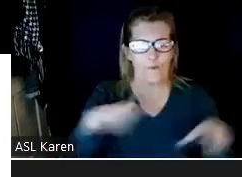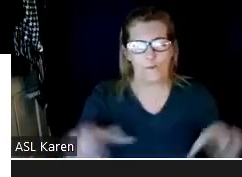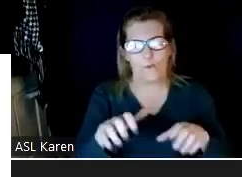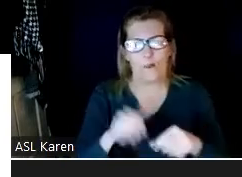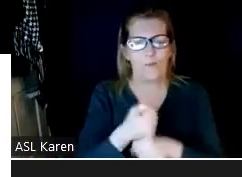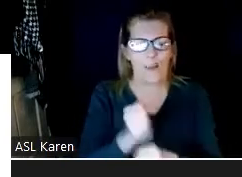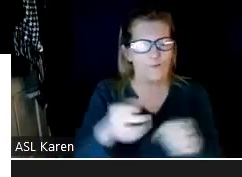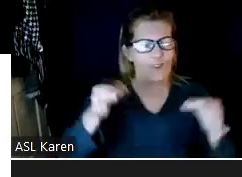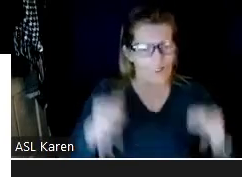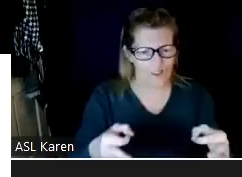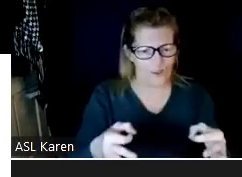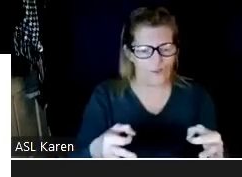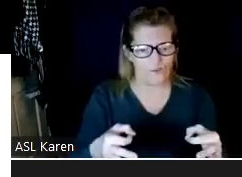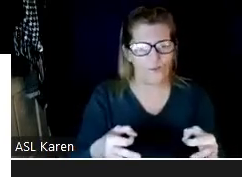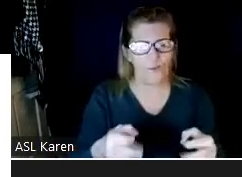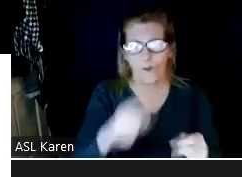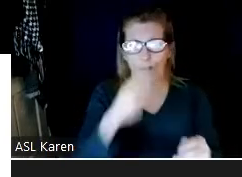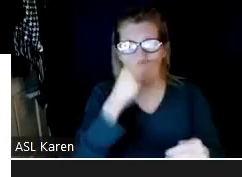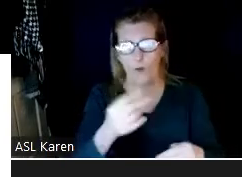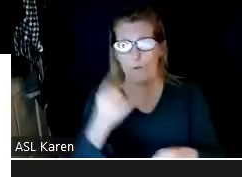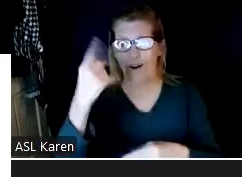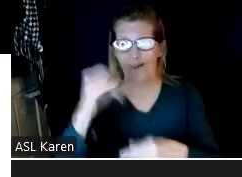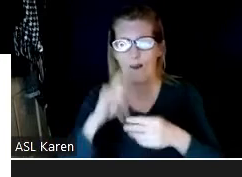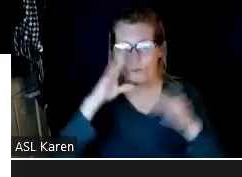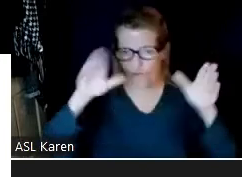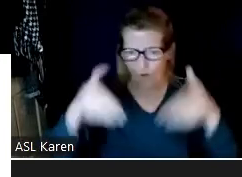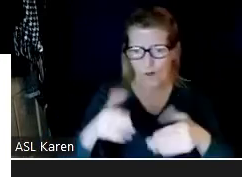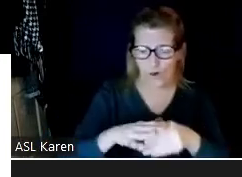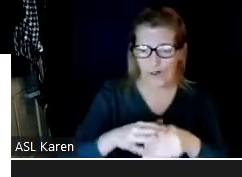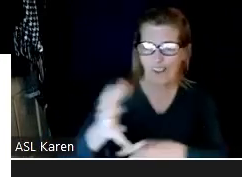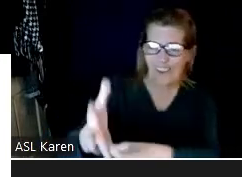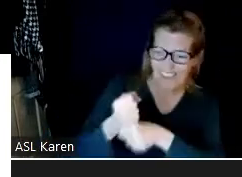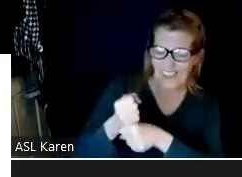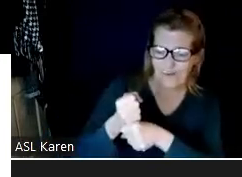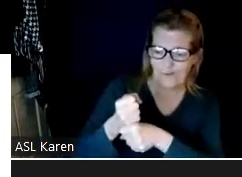15:12:30 And you can see again that one of those is focused on seeking out and to form